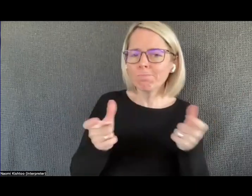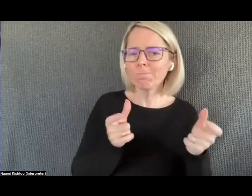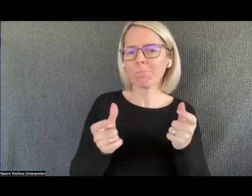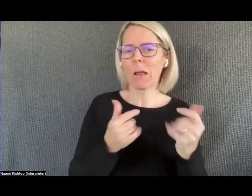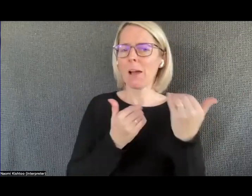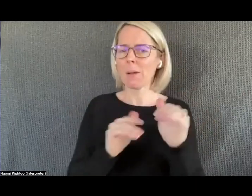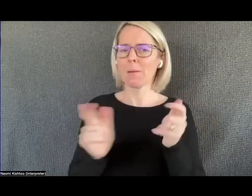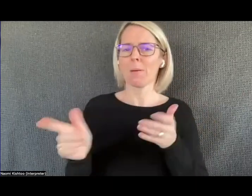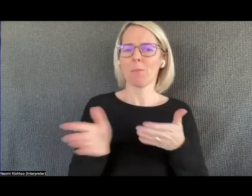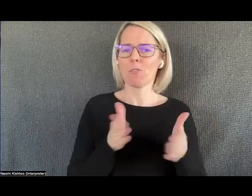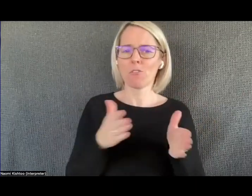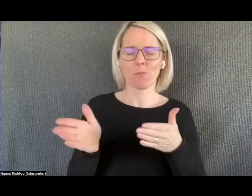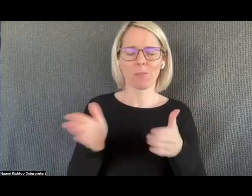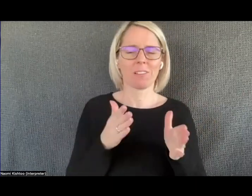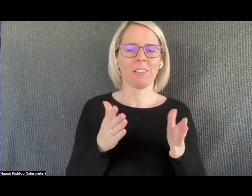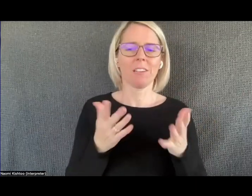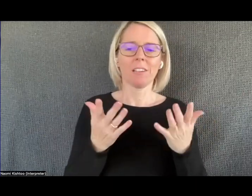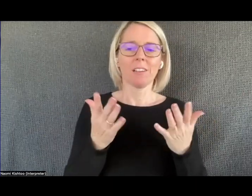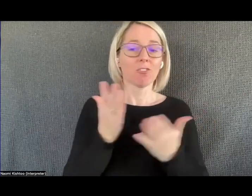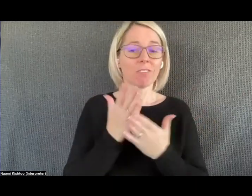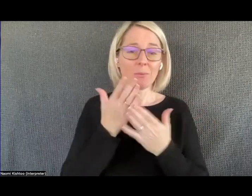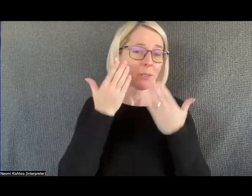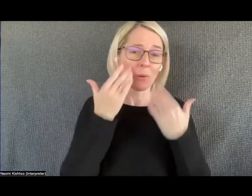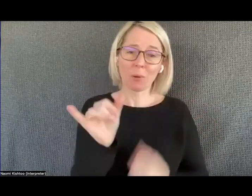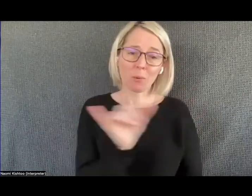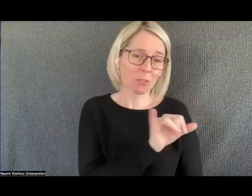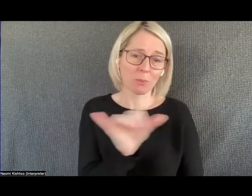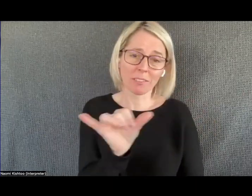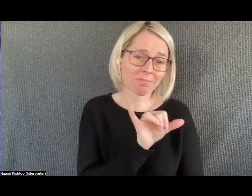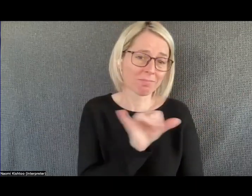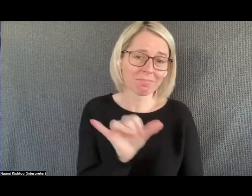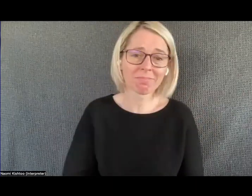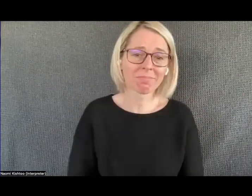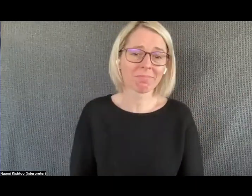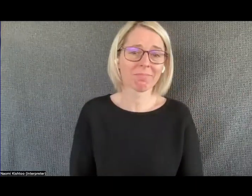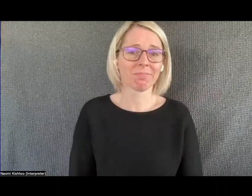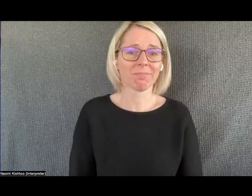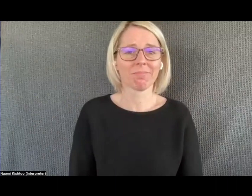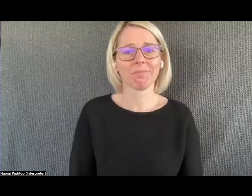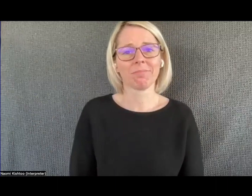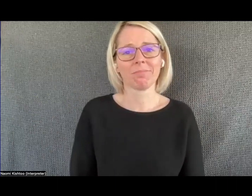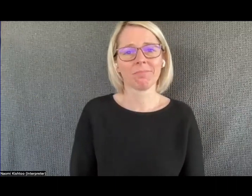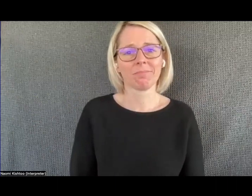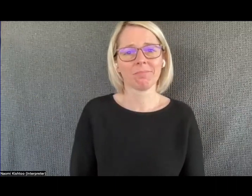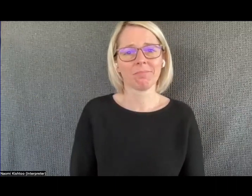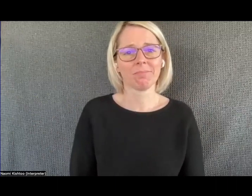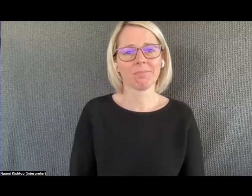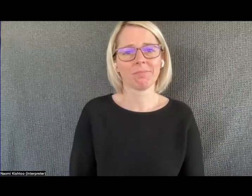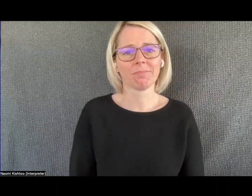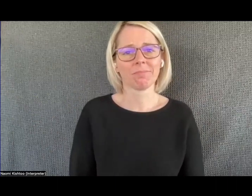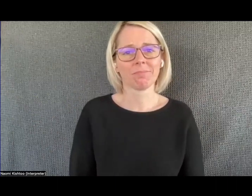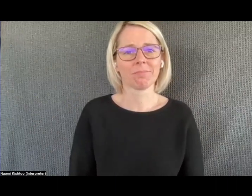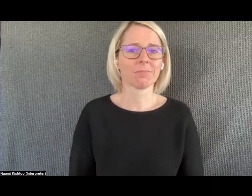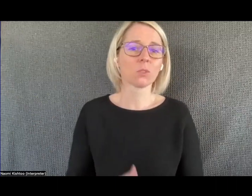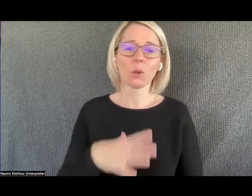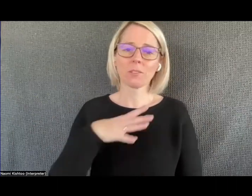be really sure which one it is, so I think that is absolutely fine, is to do rather than do hand